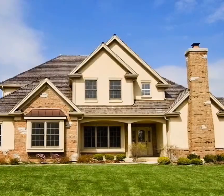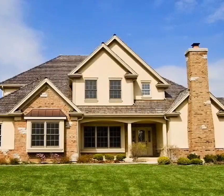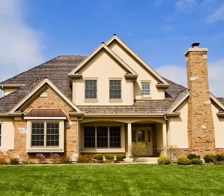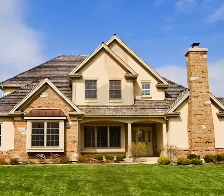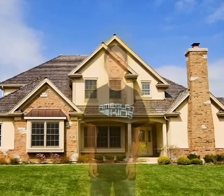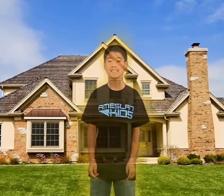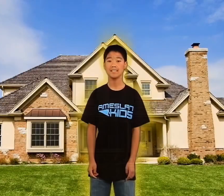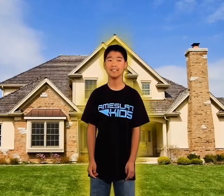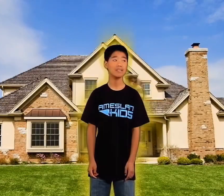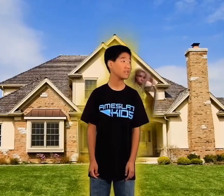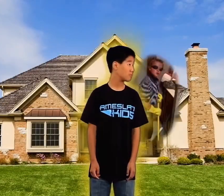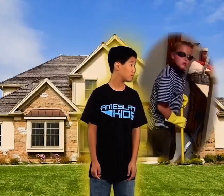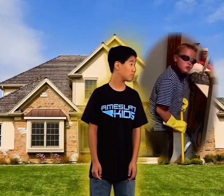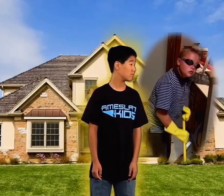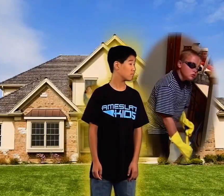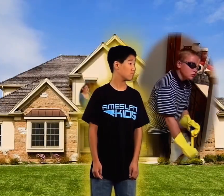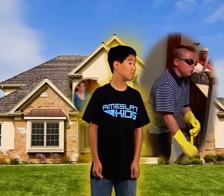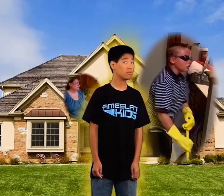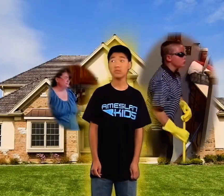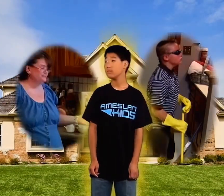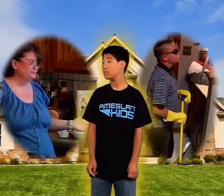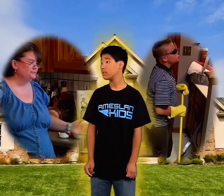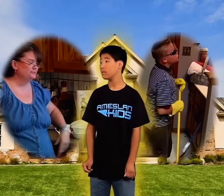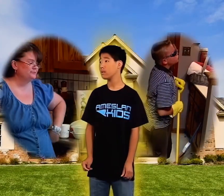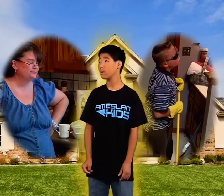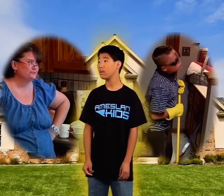AFFECTS MORE THAN JUST YOUR OWN SWEET SELF.